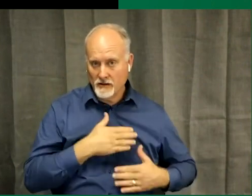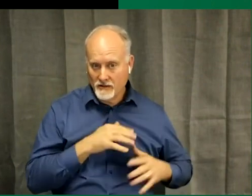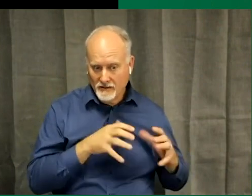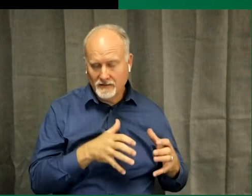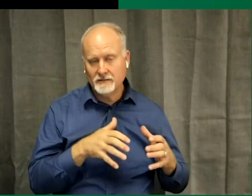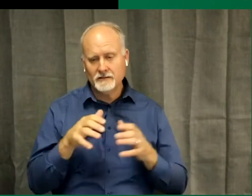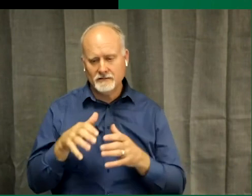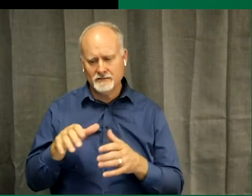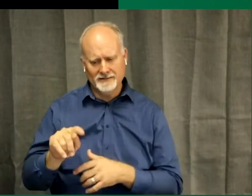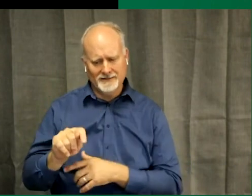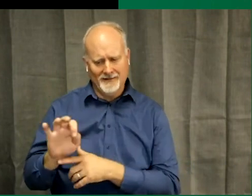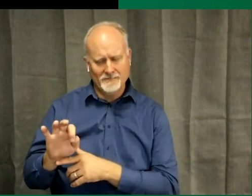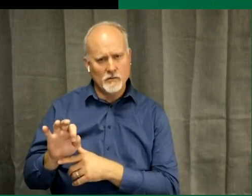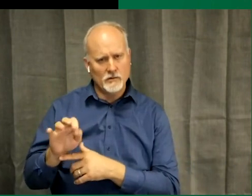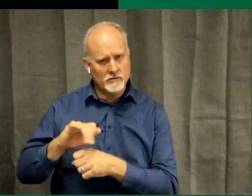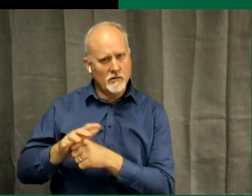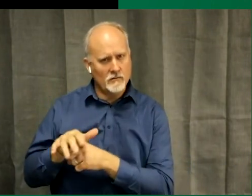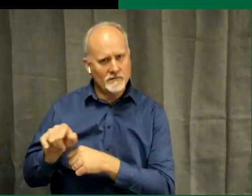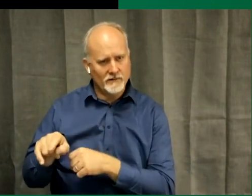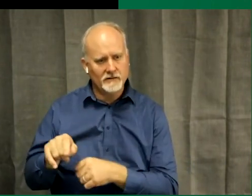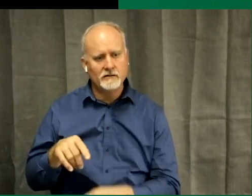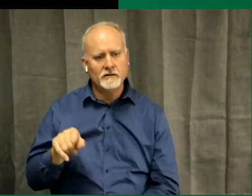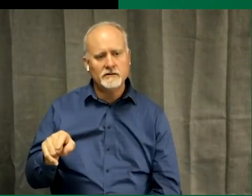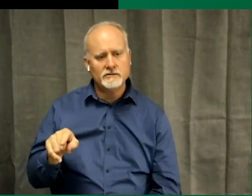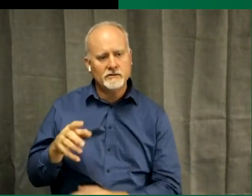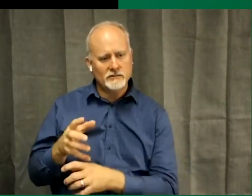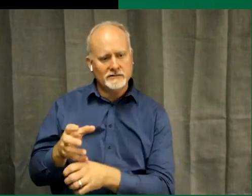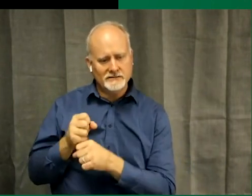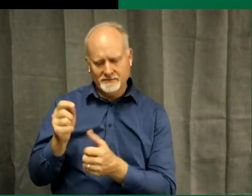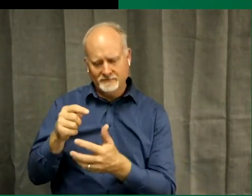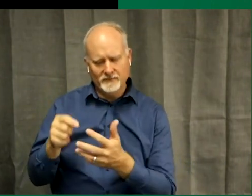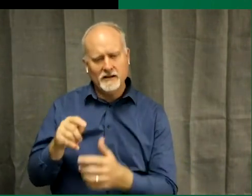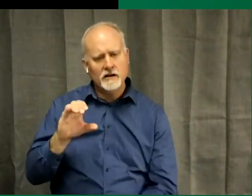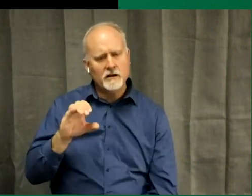has received the leader in mental health literacy award by cognito which is awarded to students